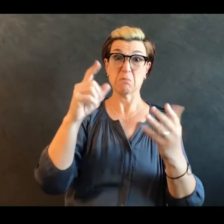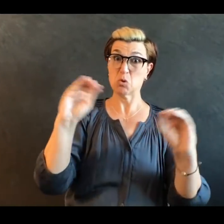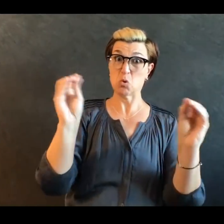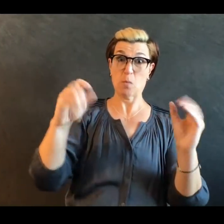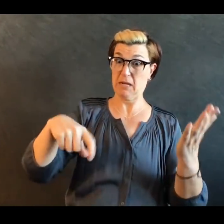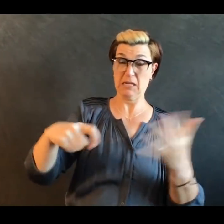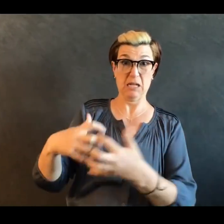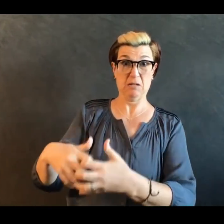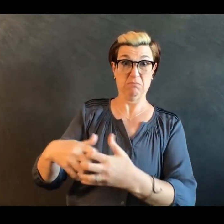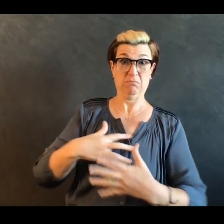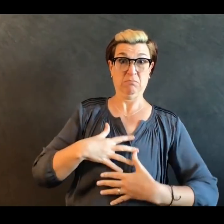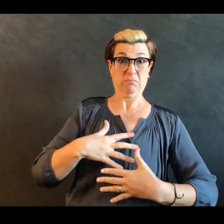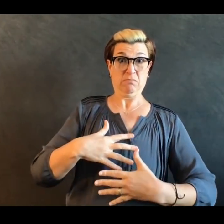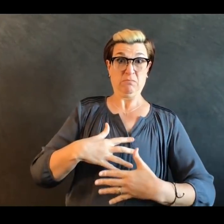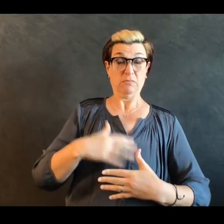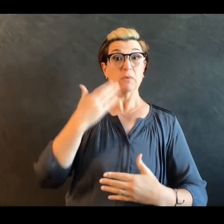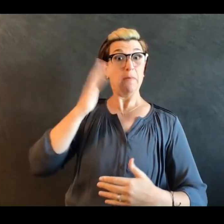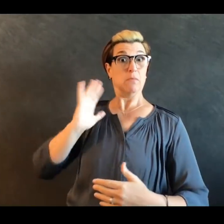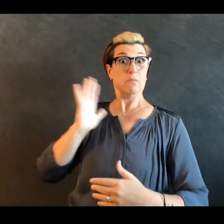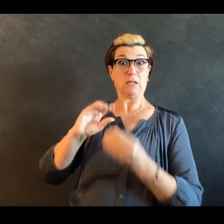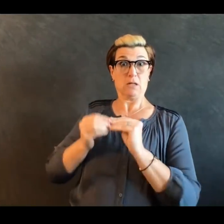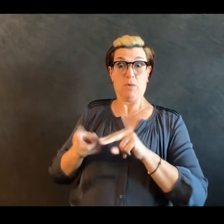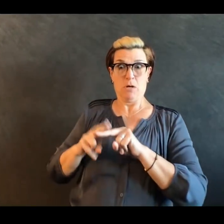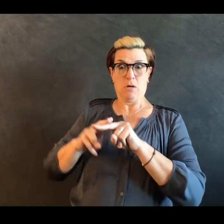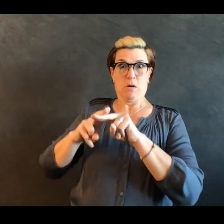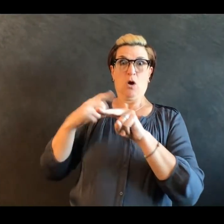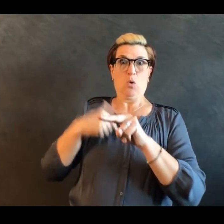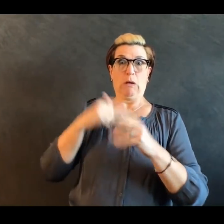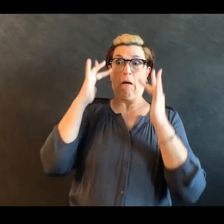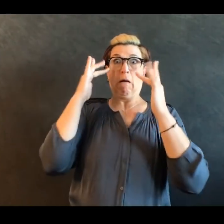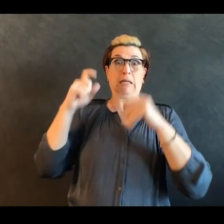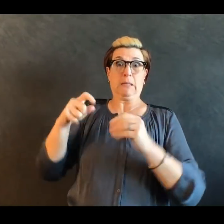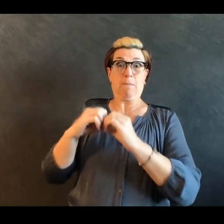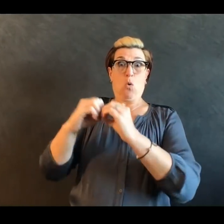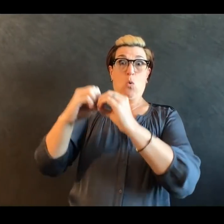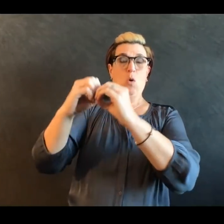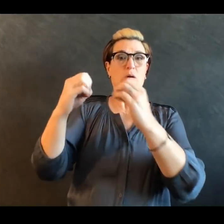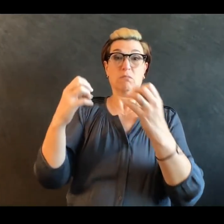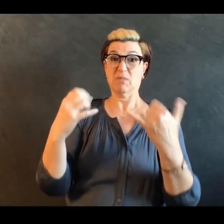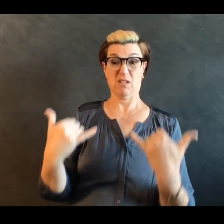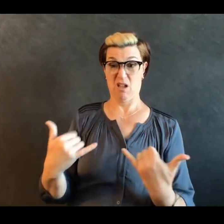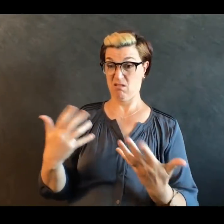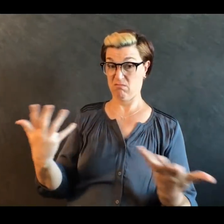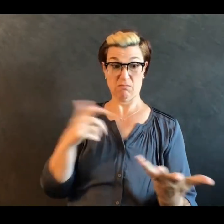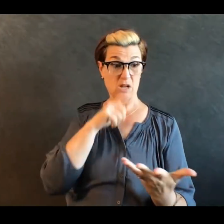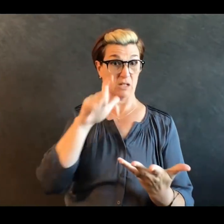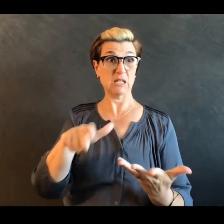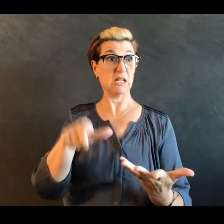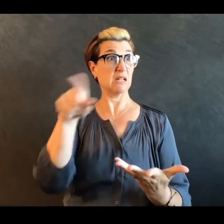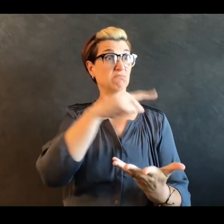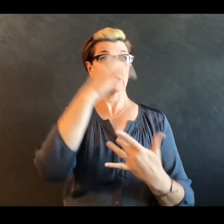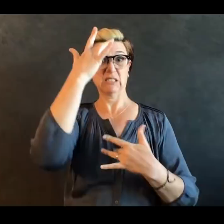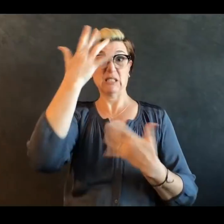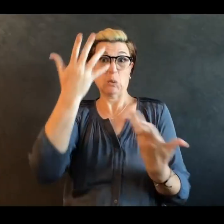but we'll have them for stockpiles and very importantly we're going to have them for other countries because nobody is able to do things like we can do and